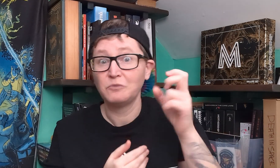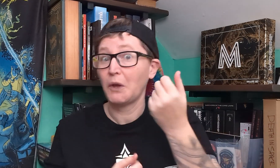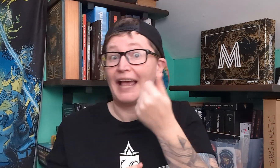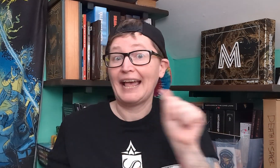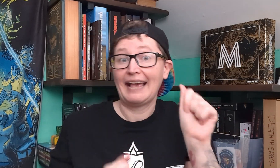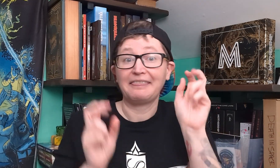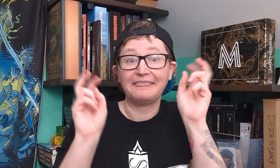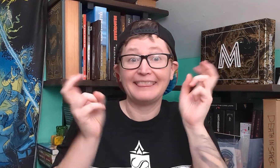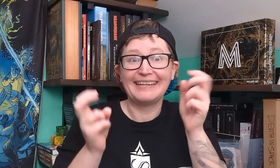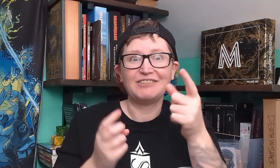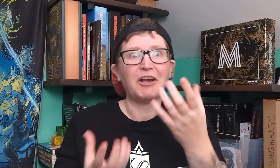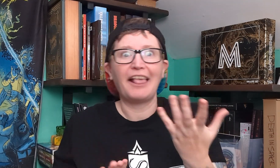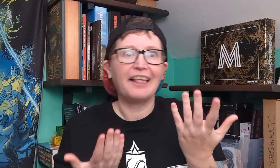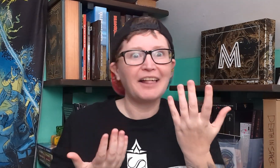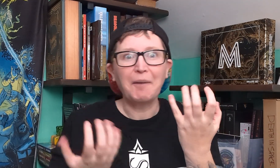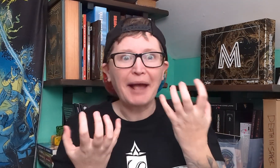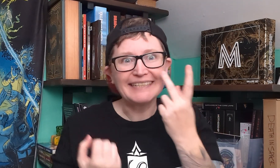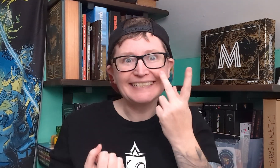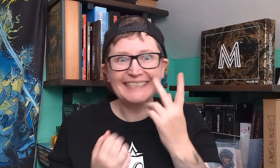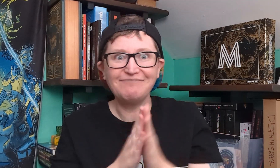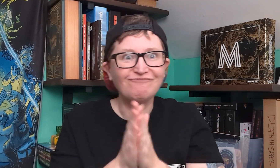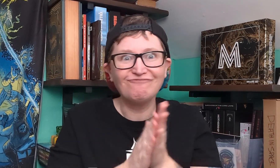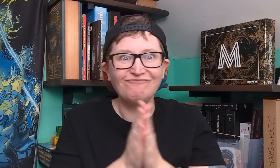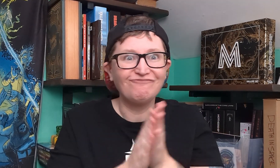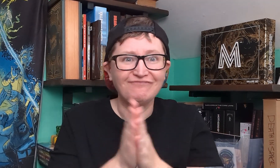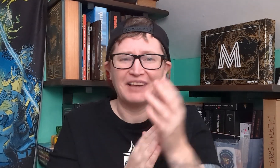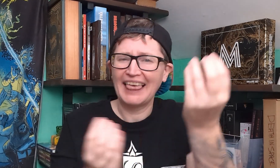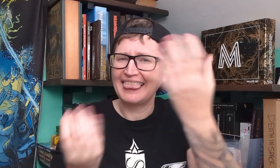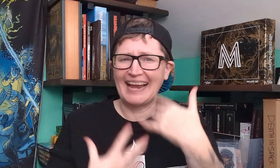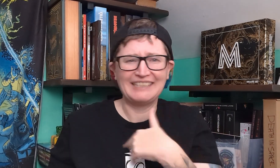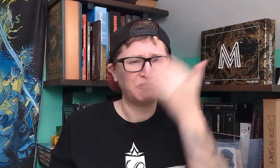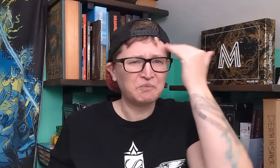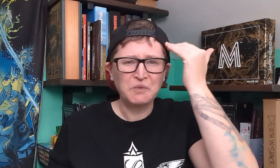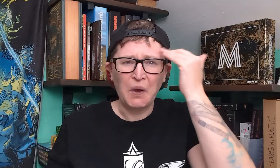Or let us know what theme you would like to see.